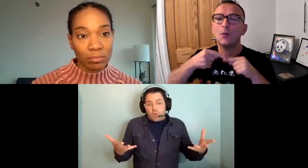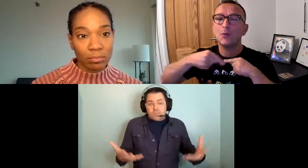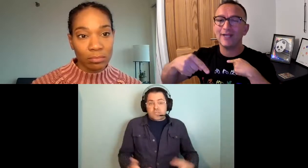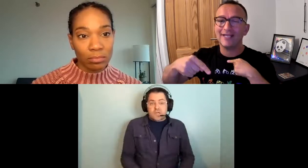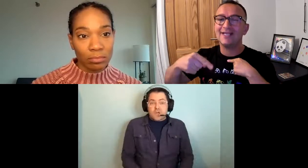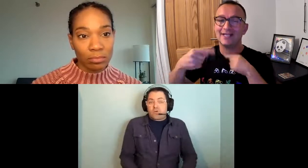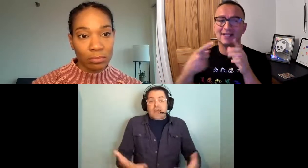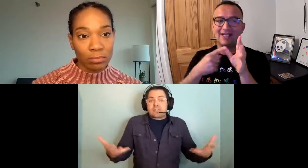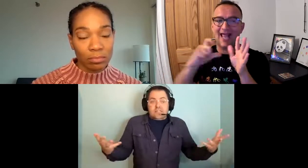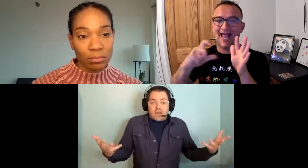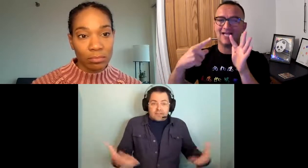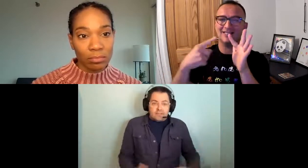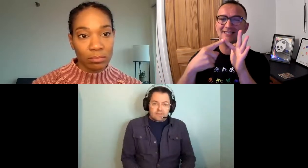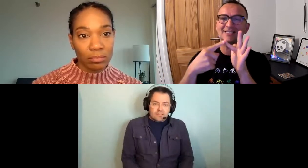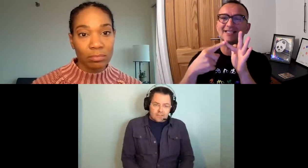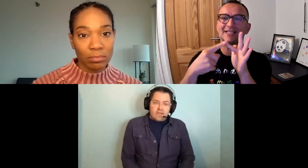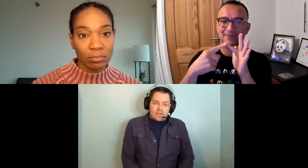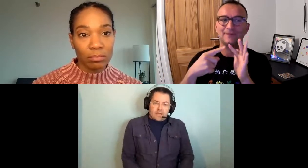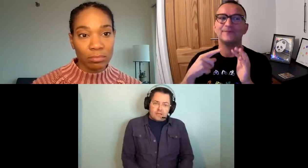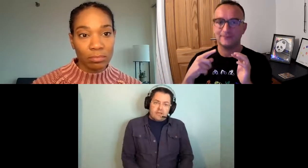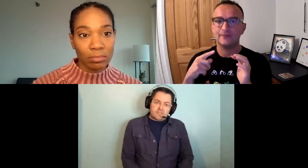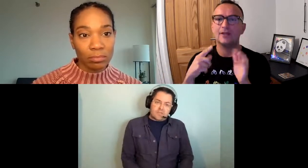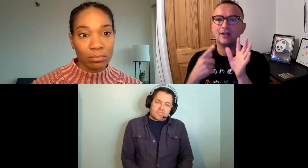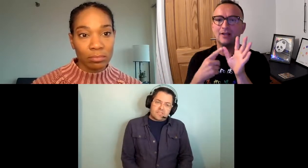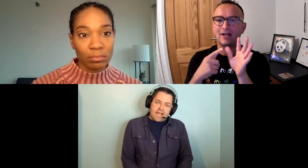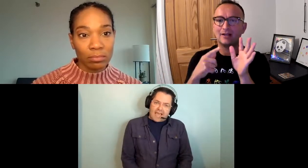Asexual week at the moment, you know now people are